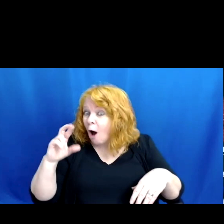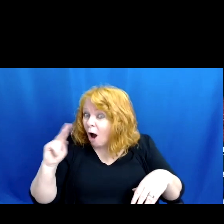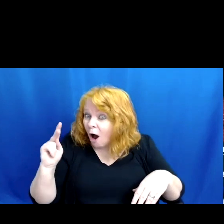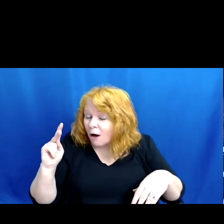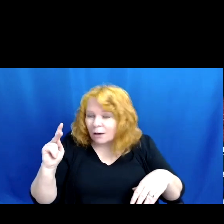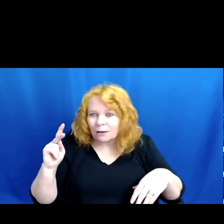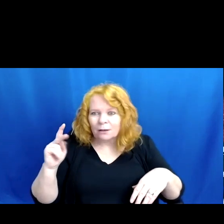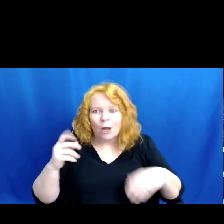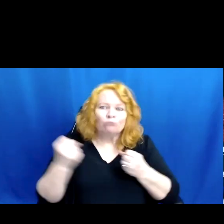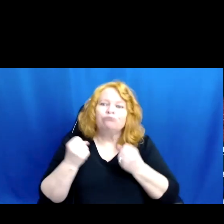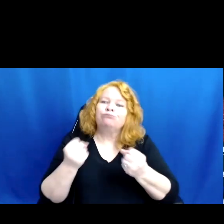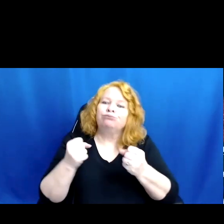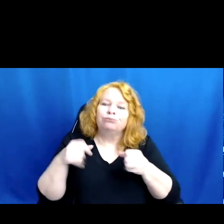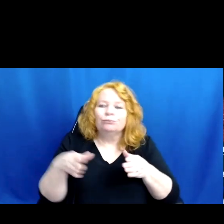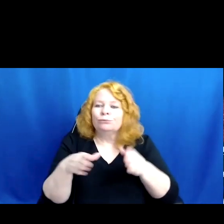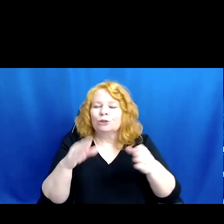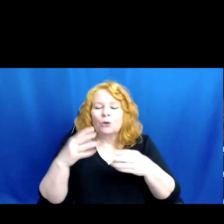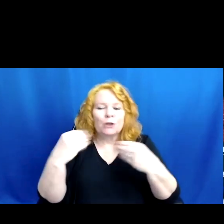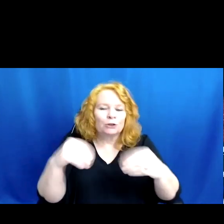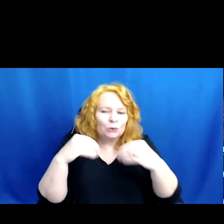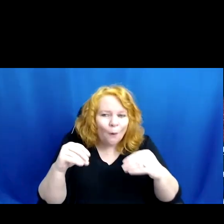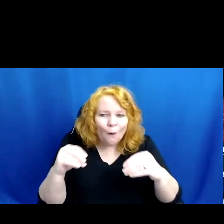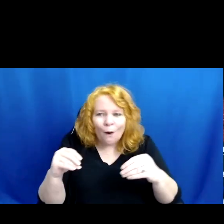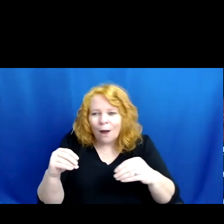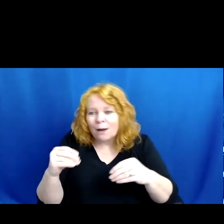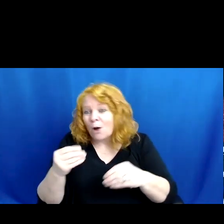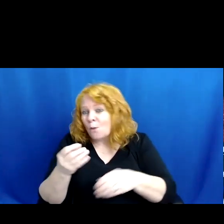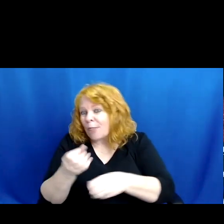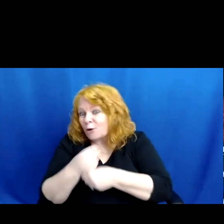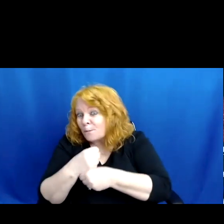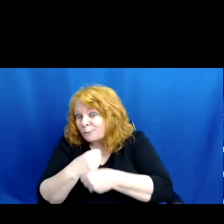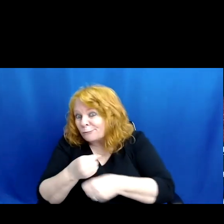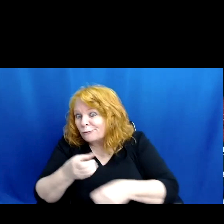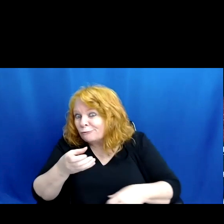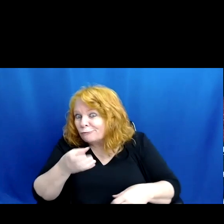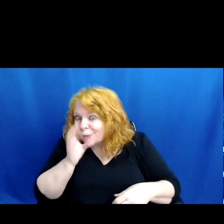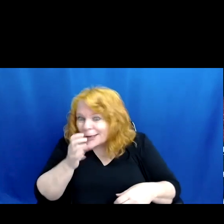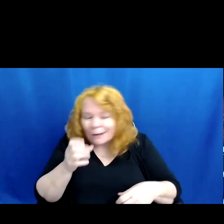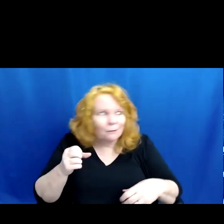They’re in making a drink, having a snack, having a shower, cleaning your teeth.